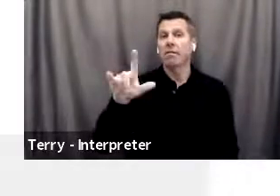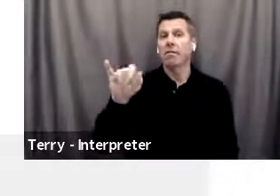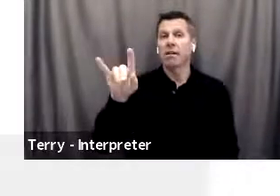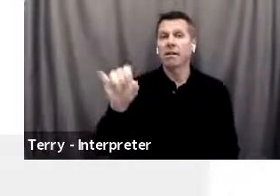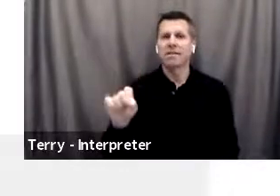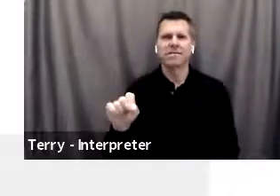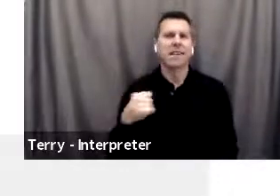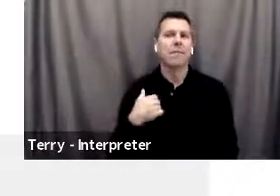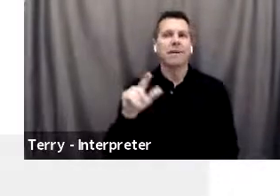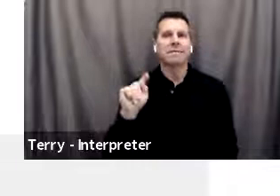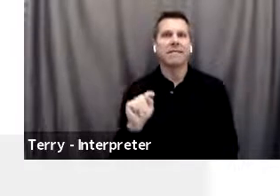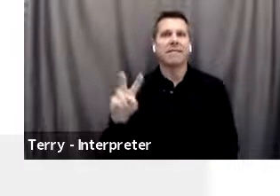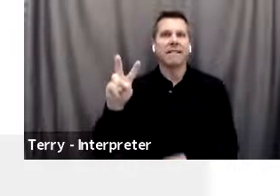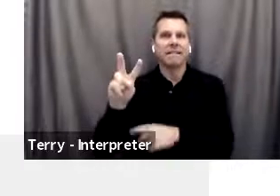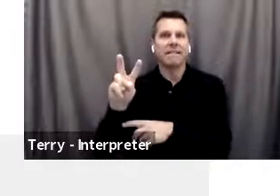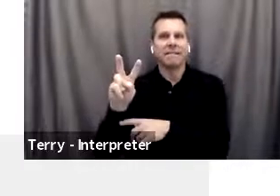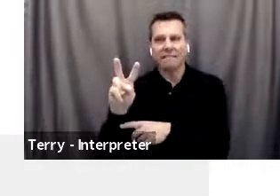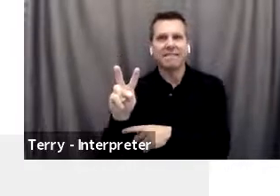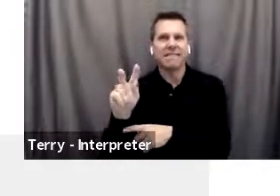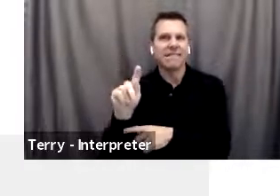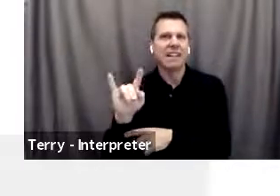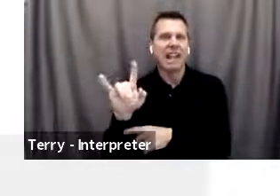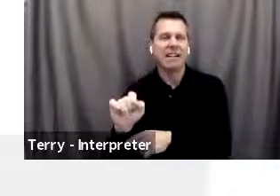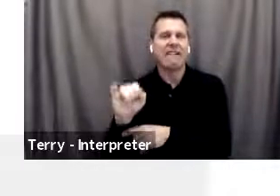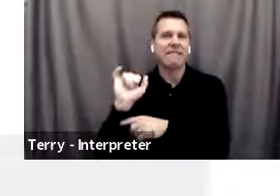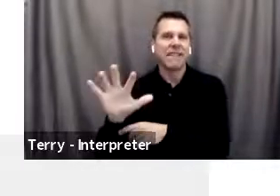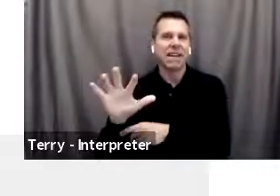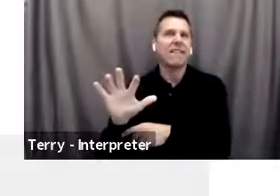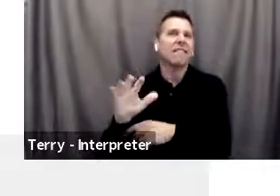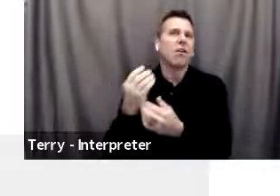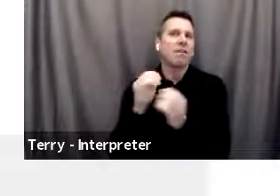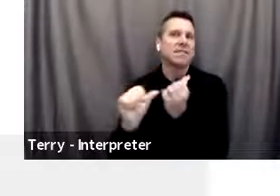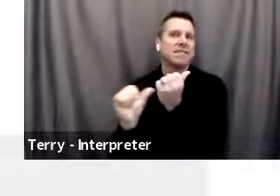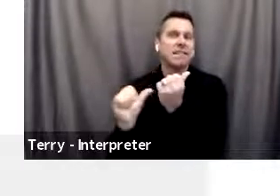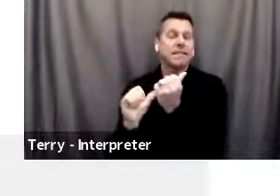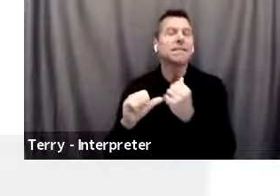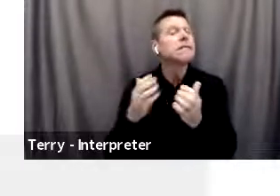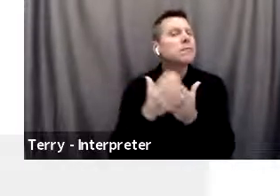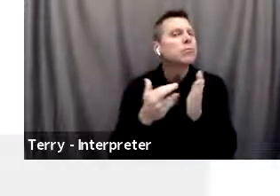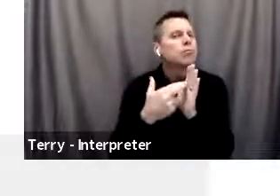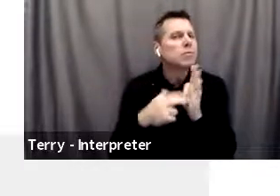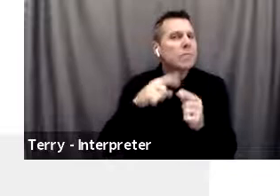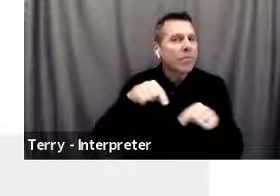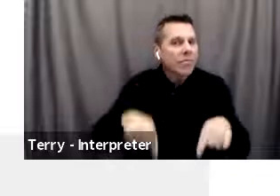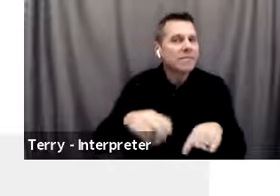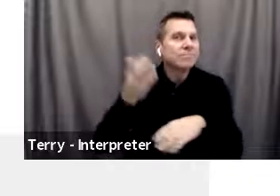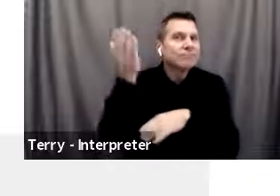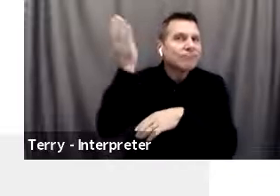assistant. I just want to go over some housekeeping rules during the session. Please make sure that you have signed into your zoom